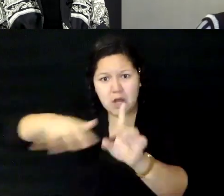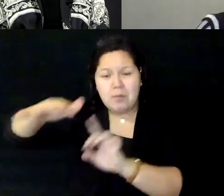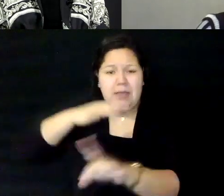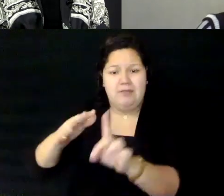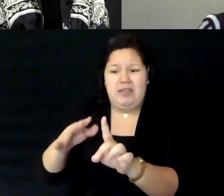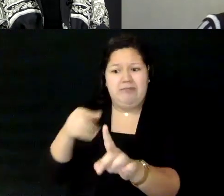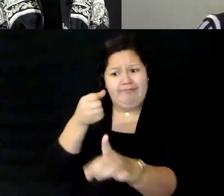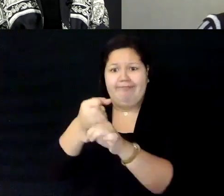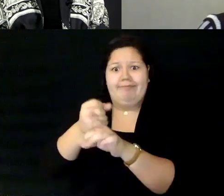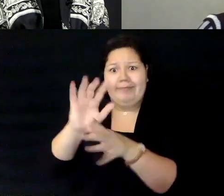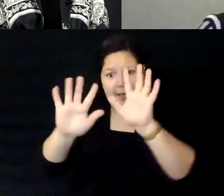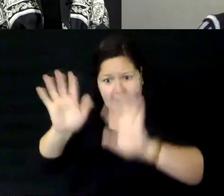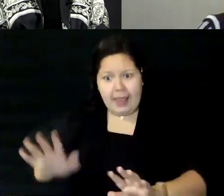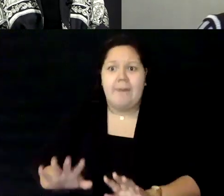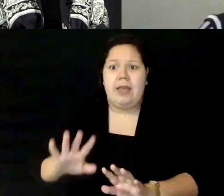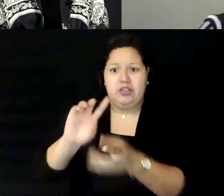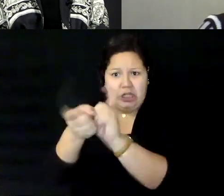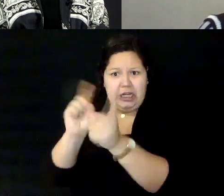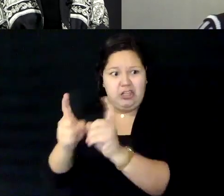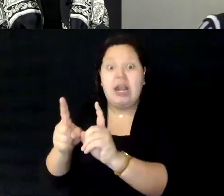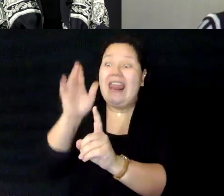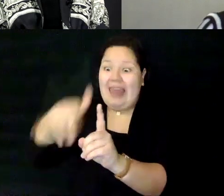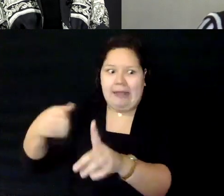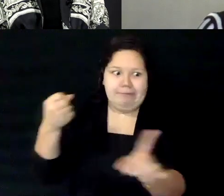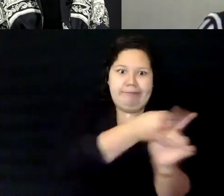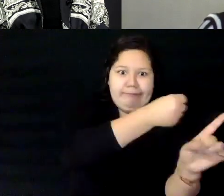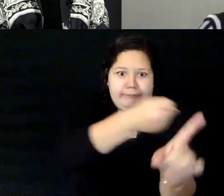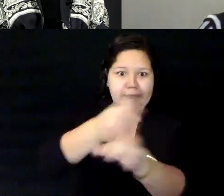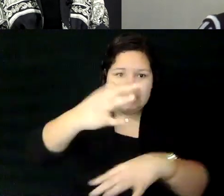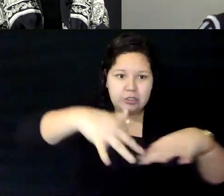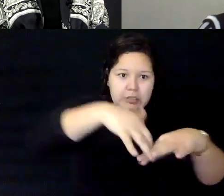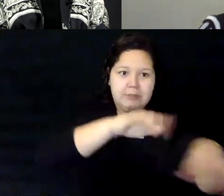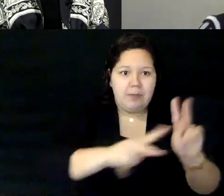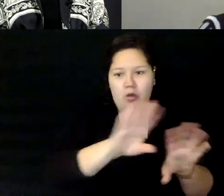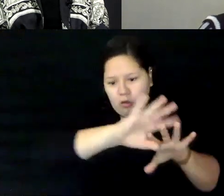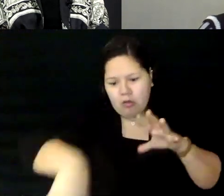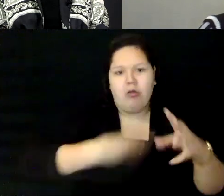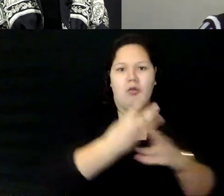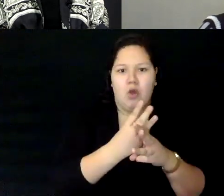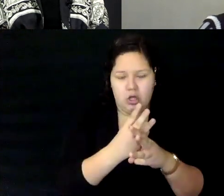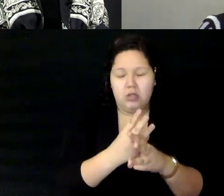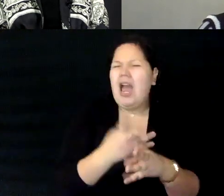affecting Indigenous peoples worldwide. We ask that you acknowledge that we are all sharing in